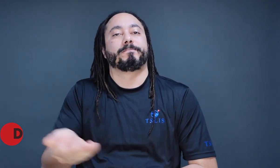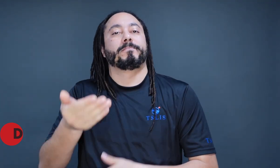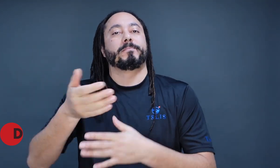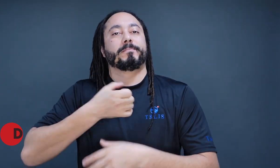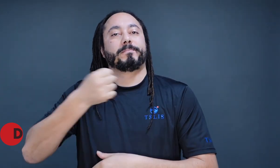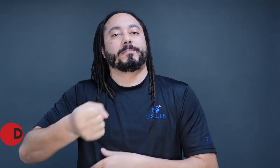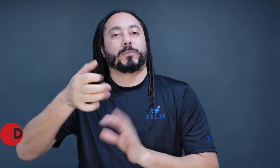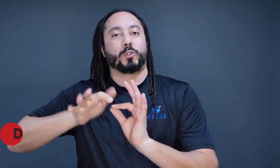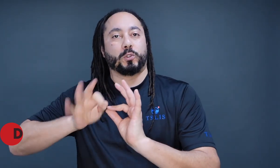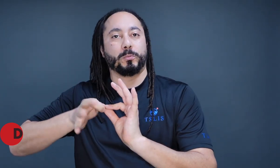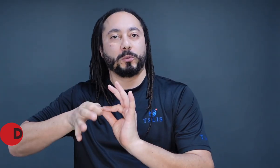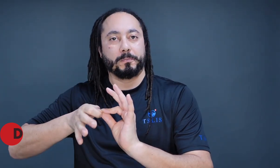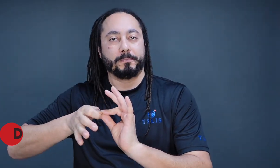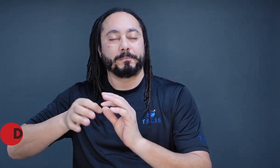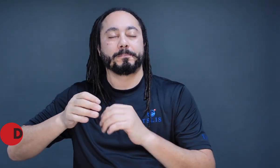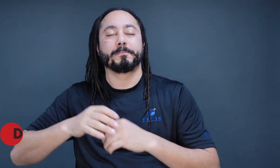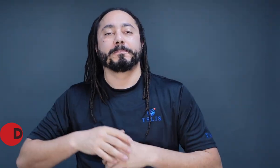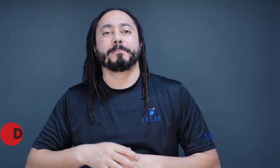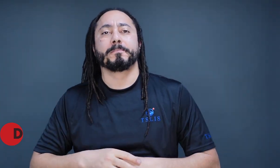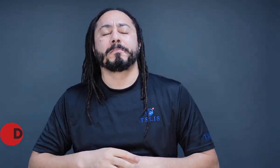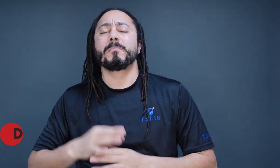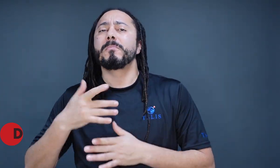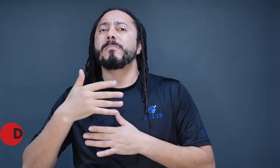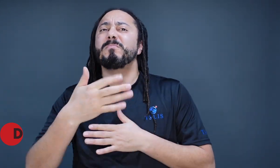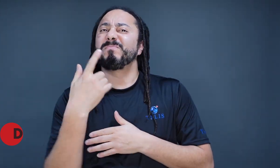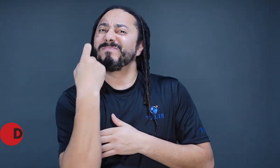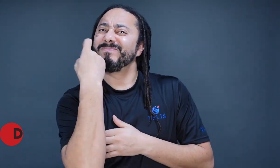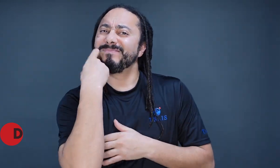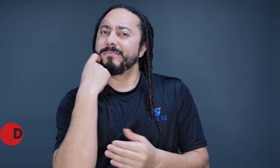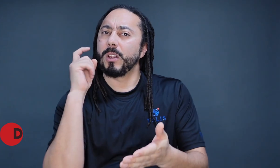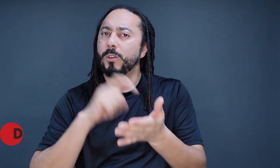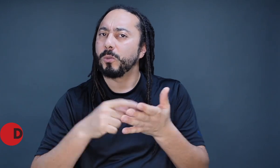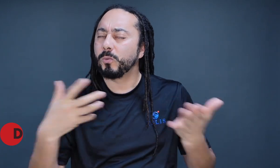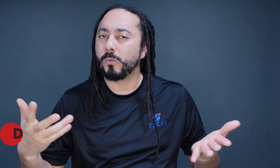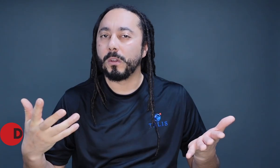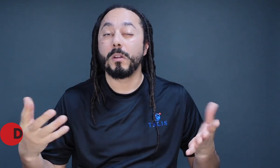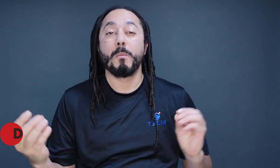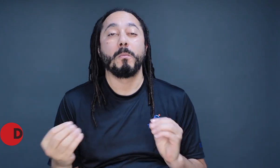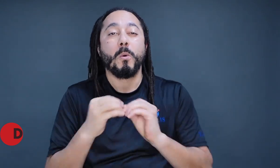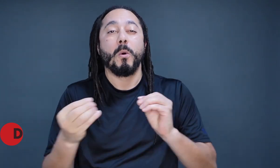I’ve noticed a lot more companies and businesses want accessibility.